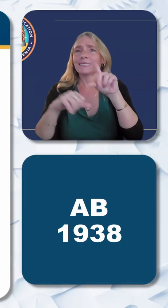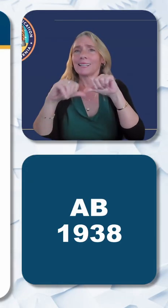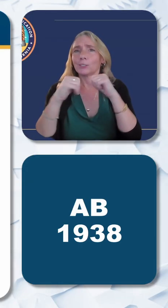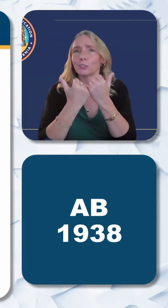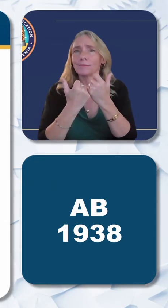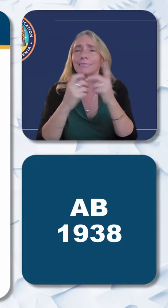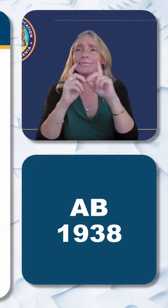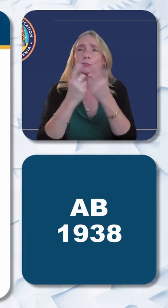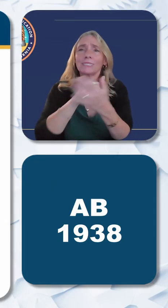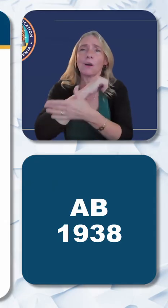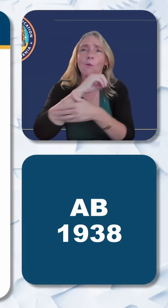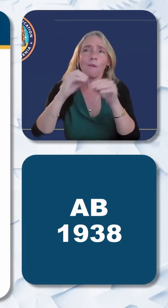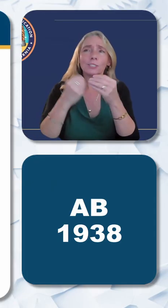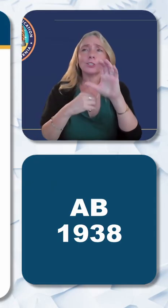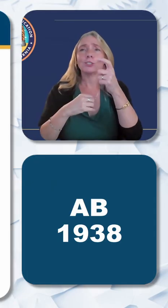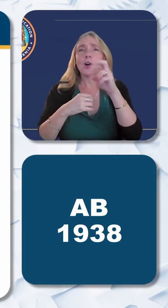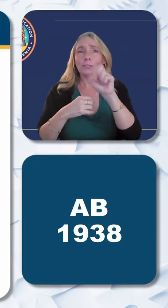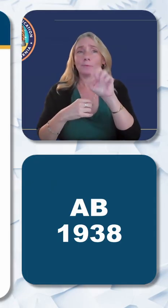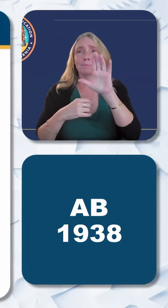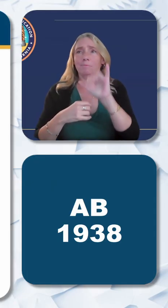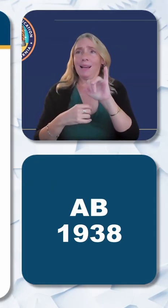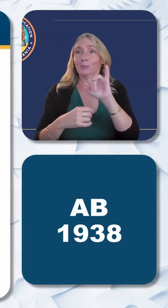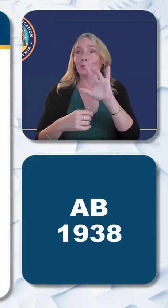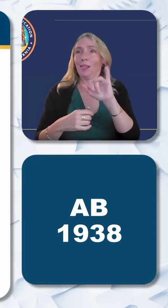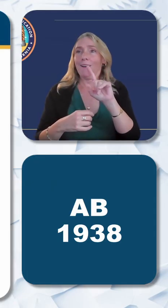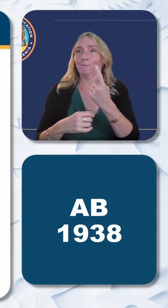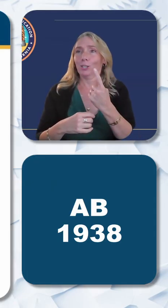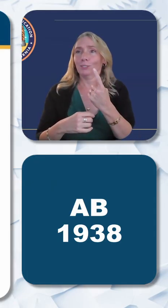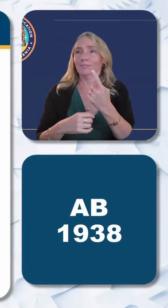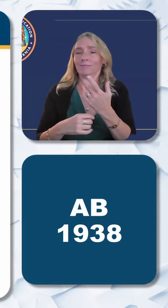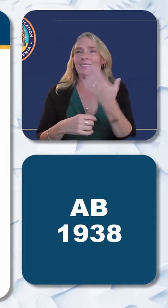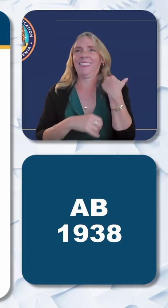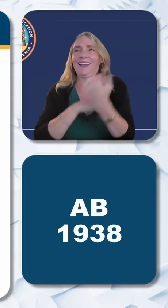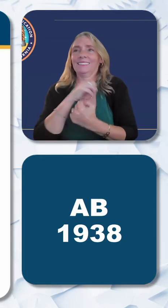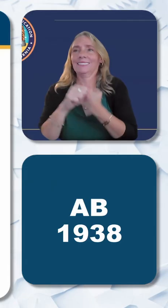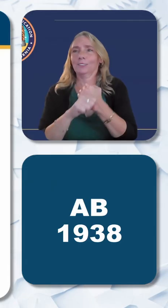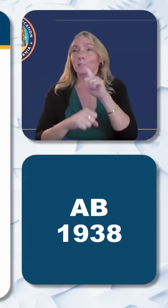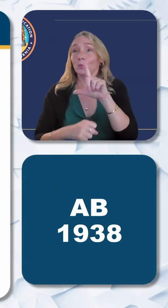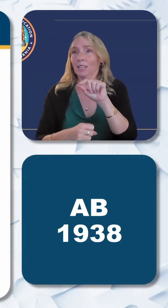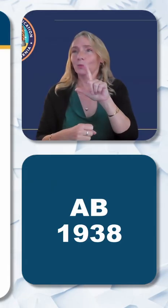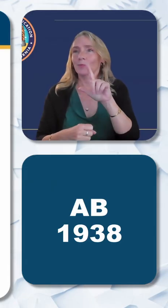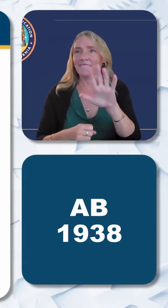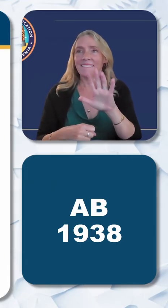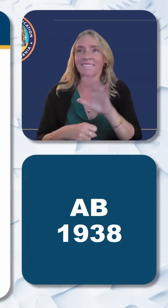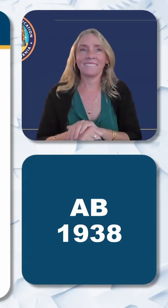requirements to all LEAs, district offices, county offices, we will be communicating